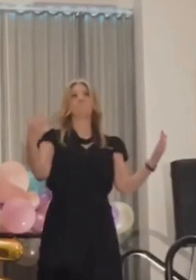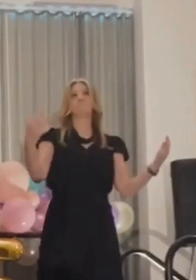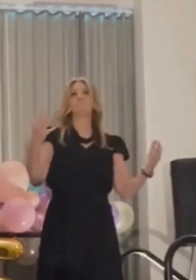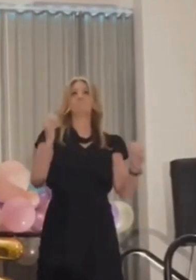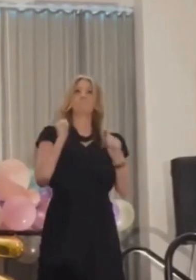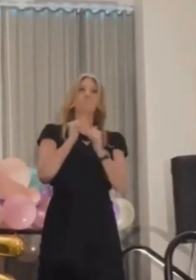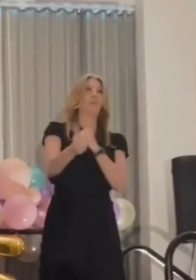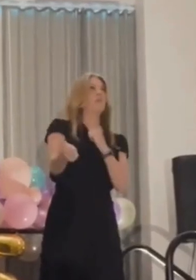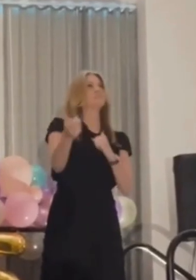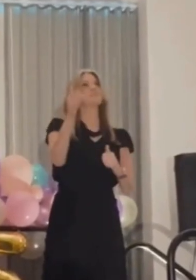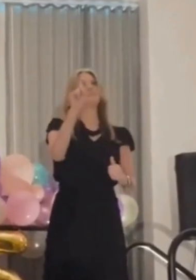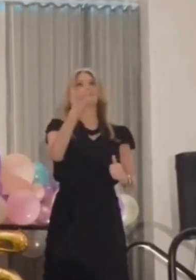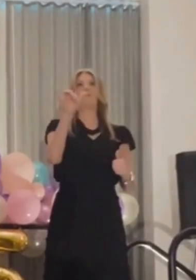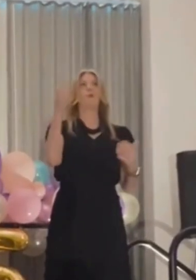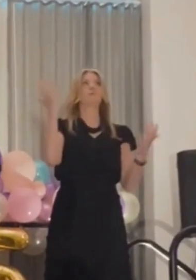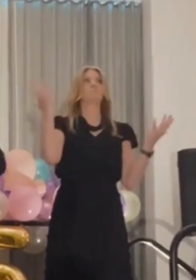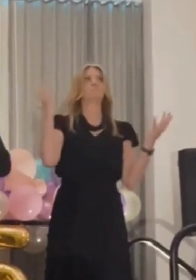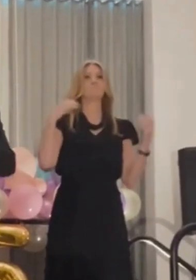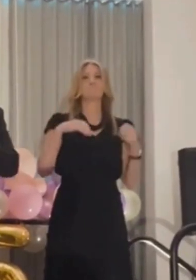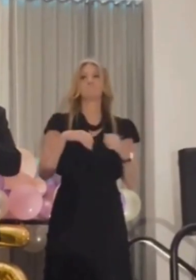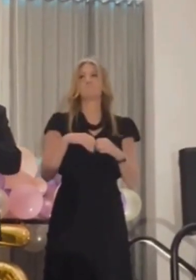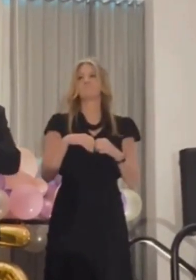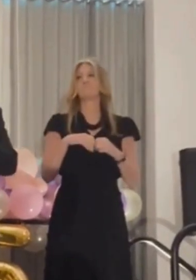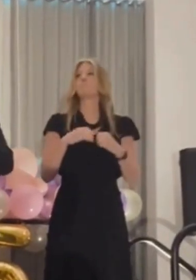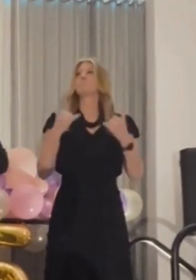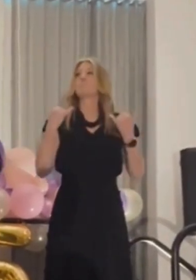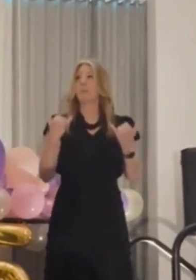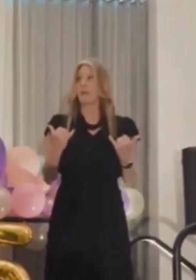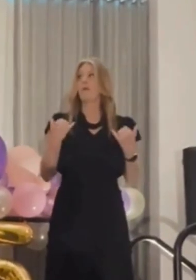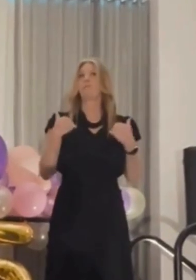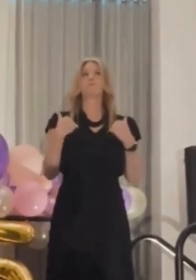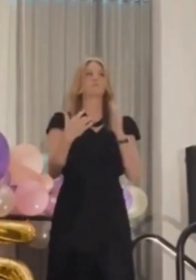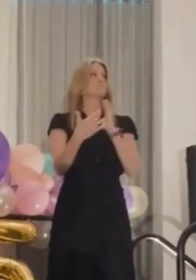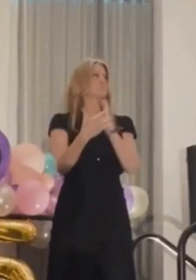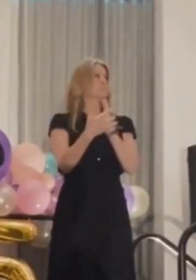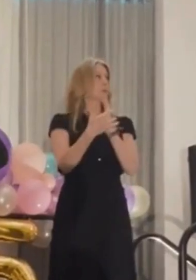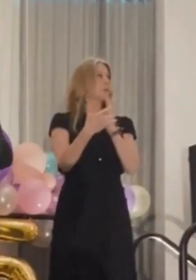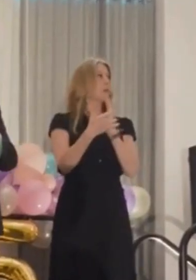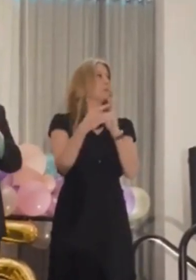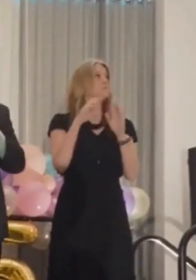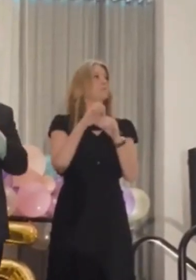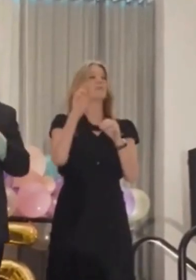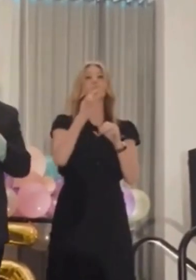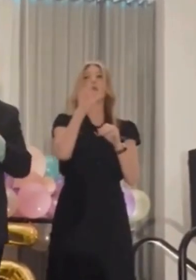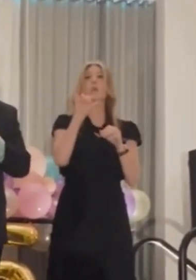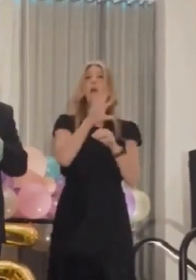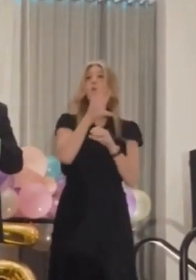So now we have technology in relay that includes things